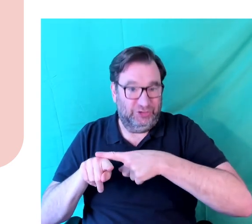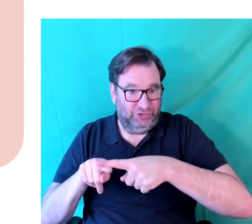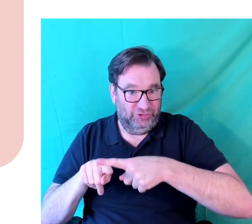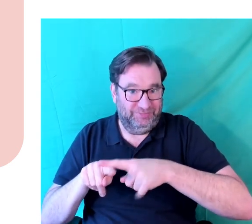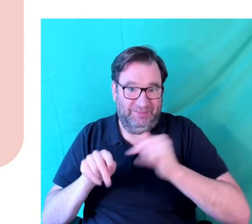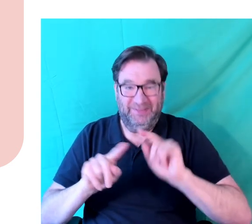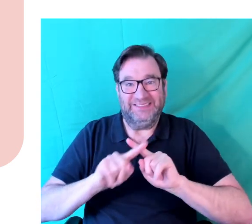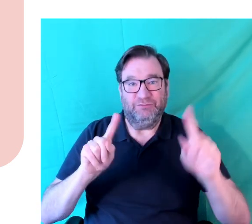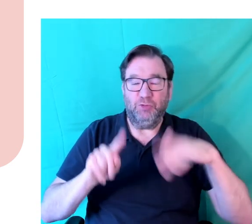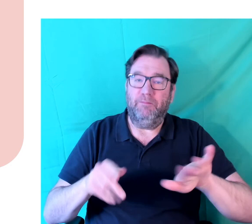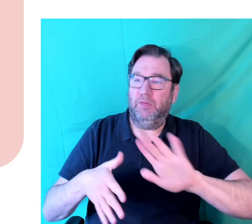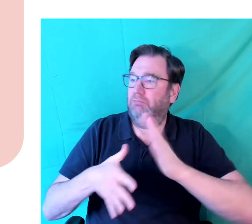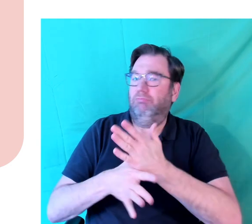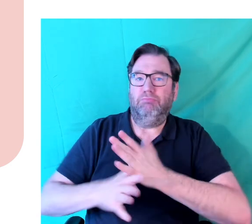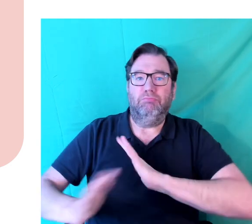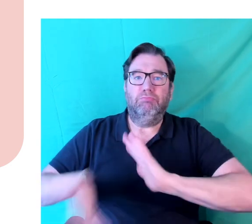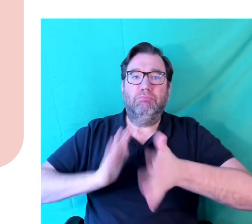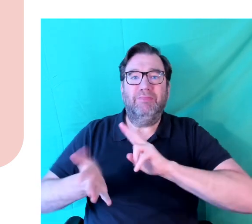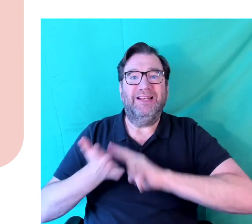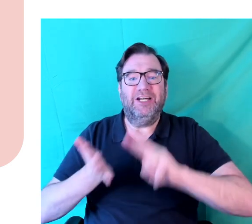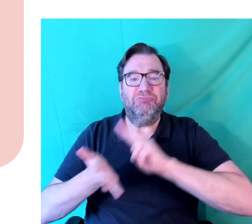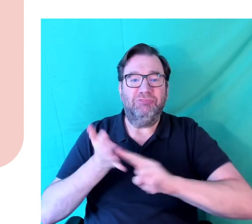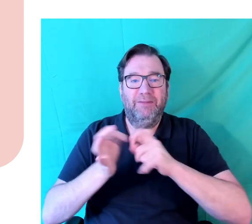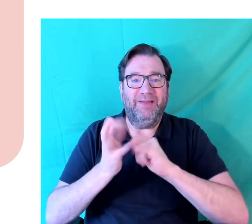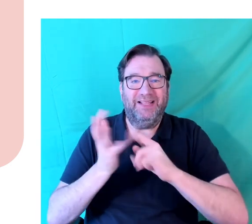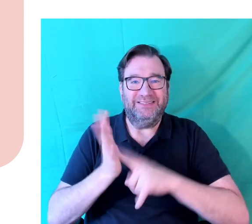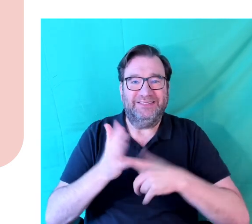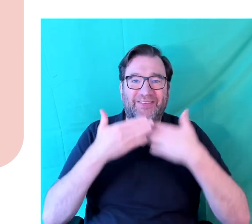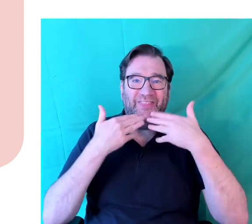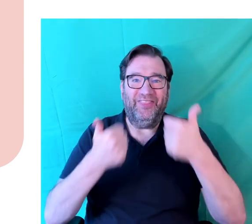which may differ in style from original BSL content.